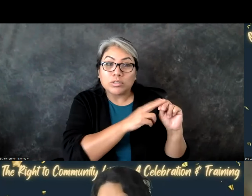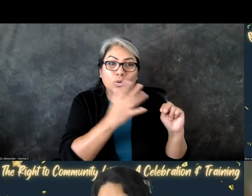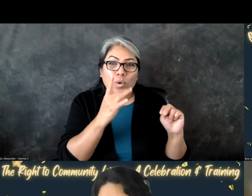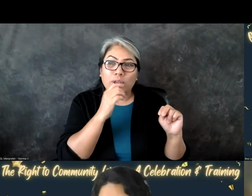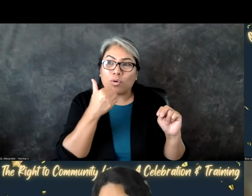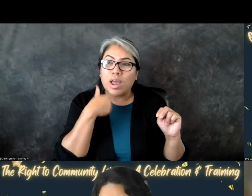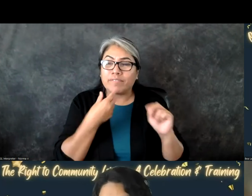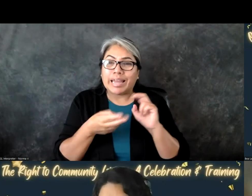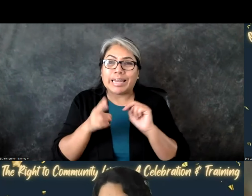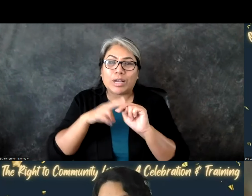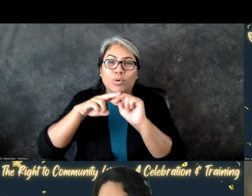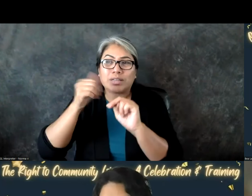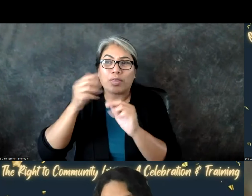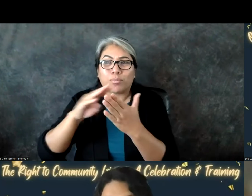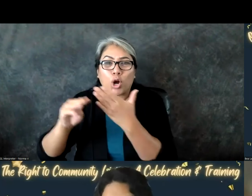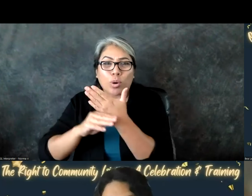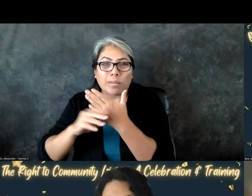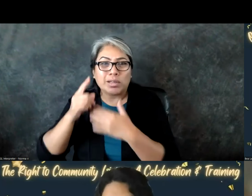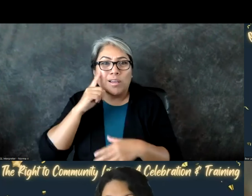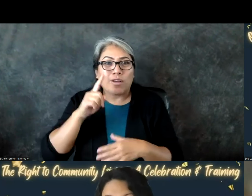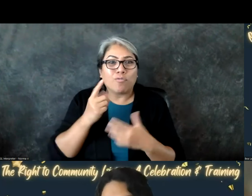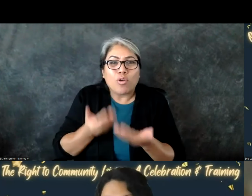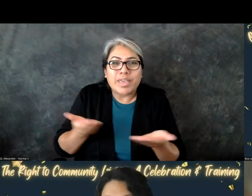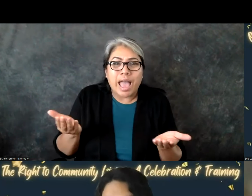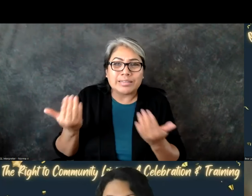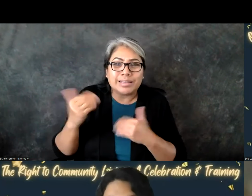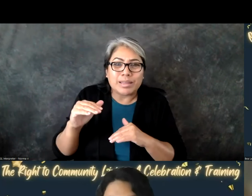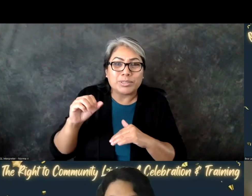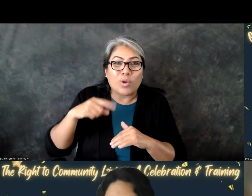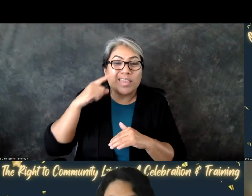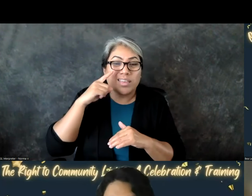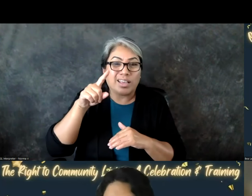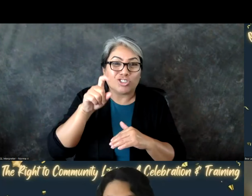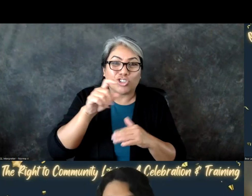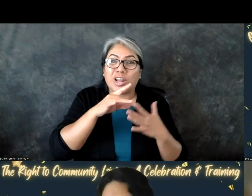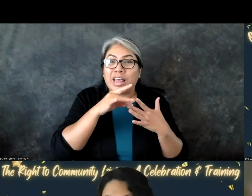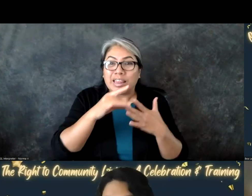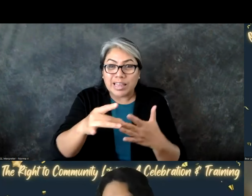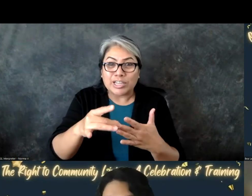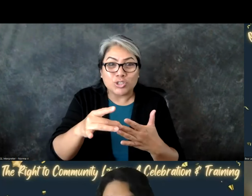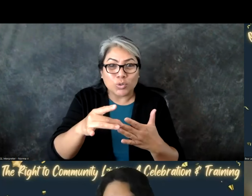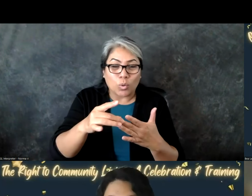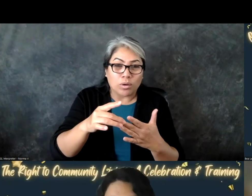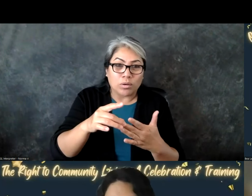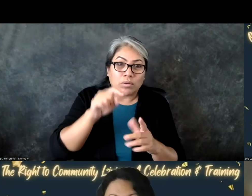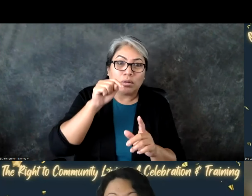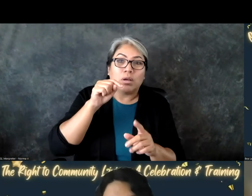following maybe Medi-Cal. So maybe they will point to this. This is an increase. Why isn' t there an increase in some of